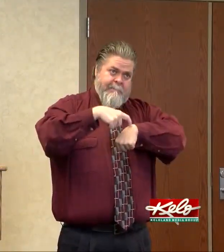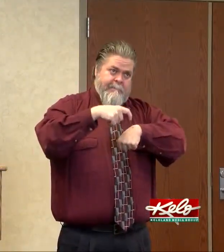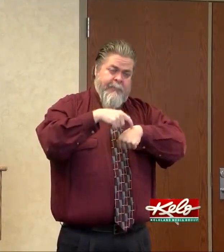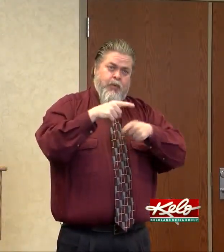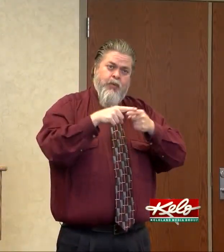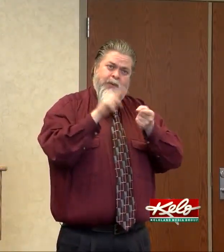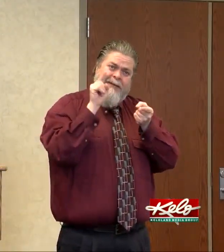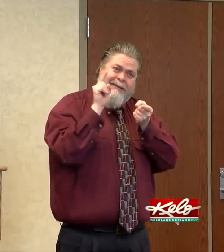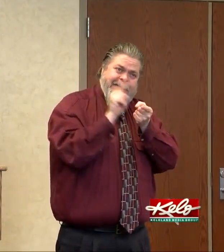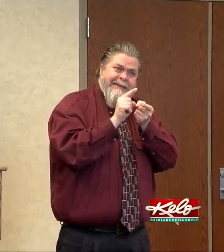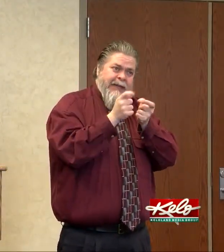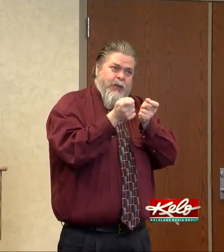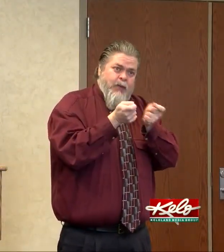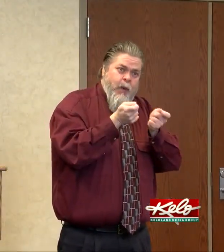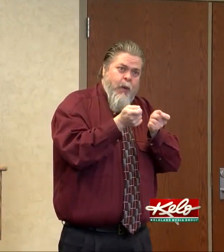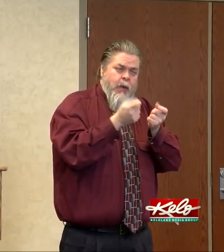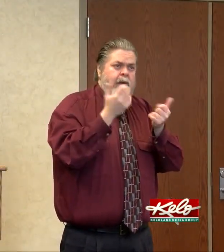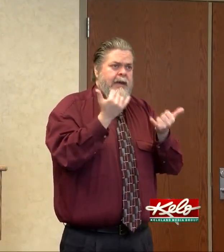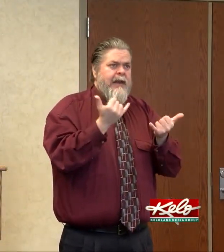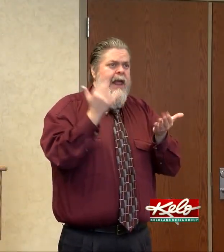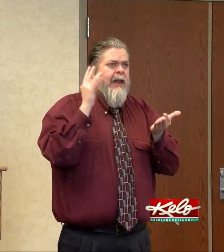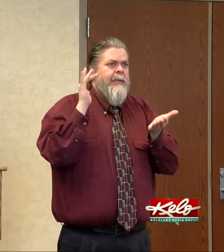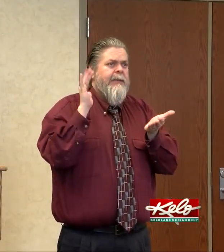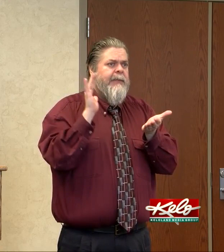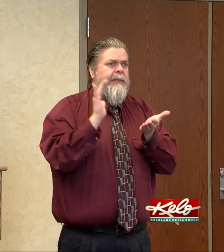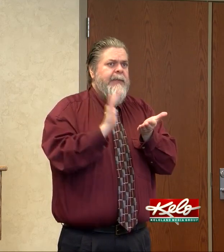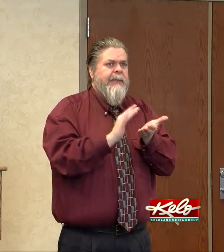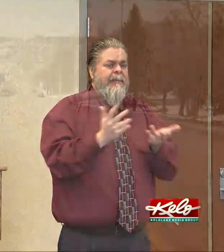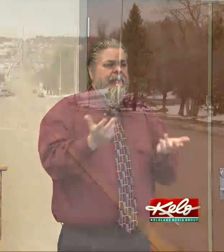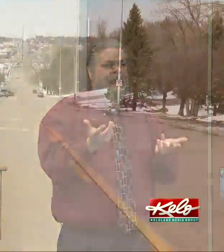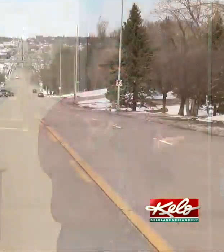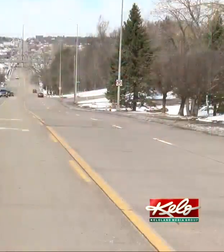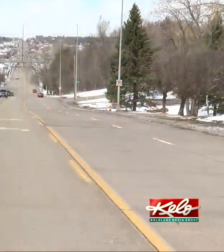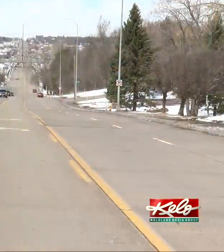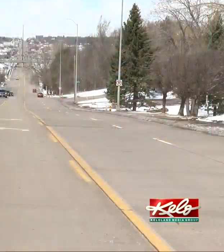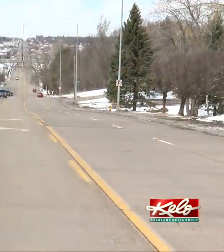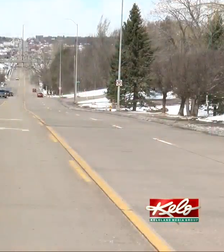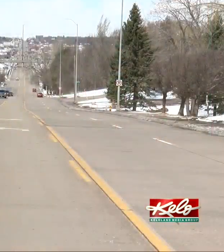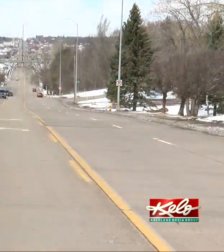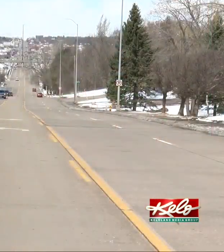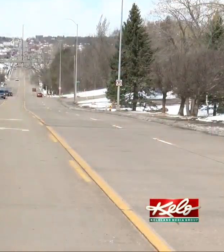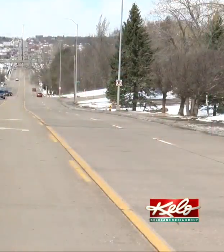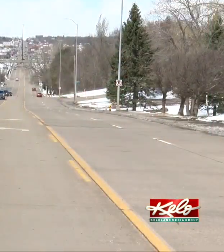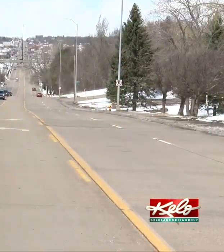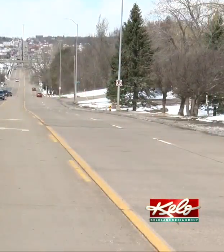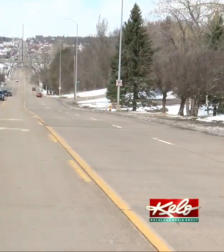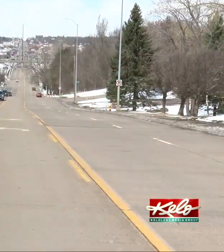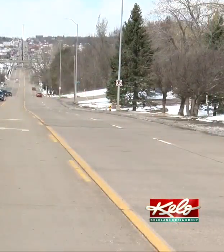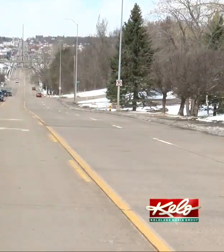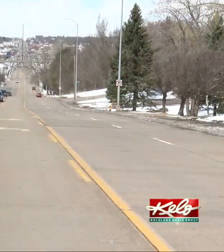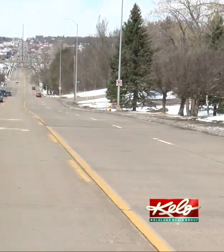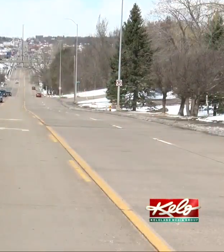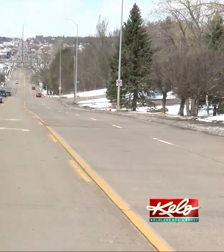"THE WINDOW OF TIME FOR MITIGATION IS CERTAINLY DWINDLING," TENHAKEN SAID. MAYOR TENHAKEN WANTS GOVERNOR KRISTI NOEM TO ISSUE A